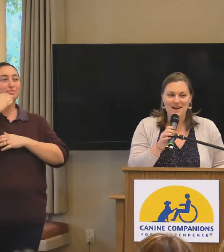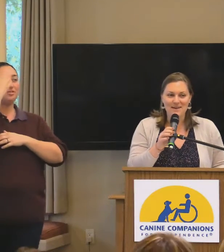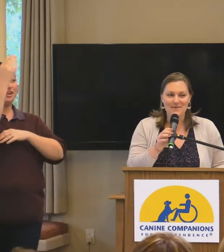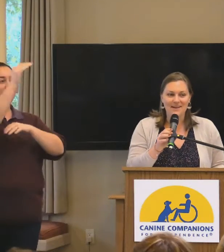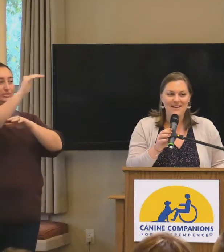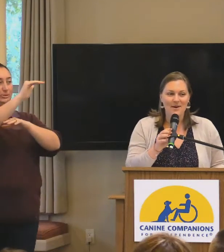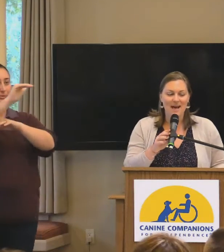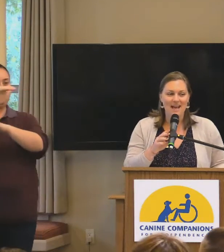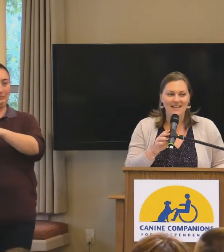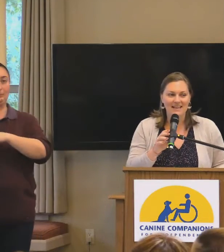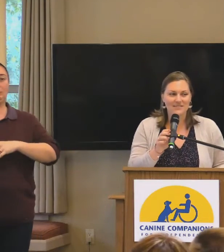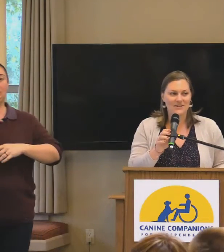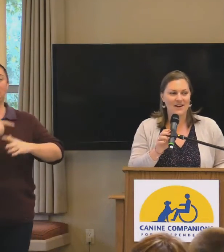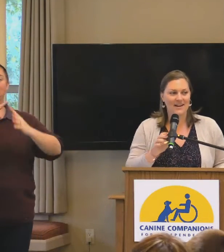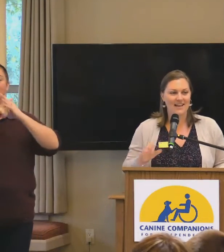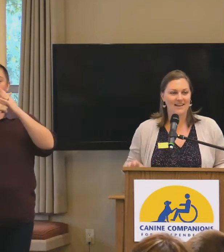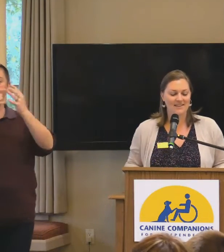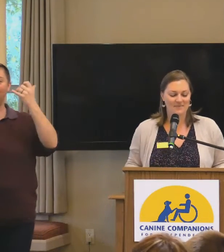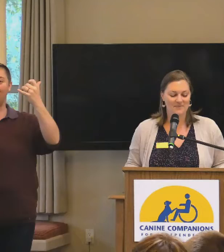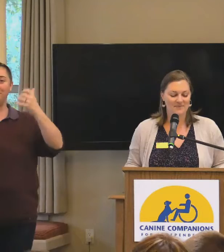Good afternoon, everyone. We're going to go ahead and get